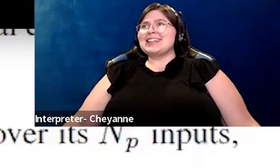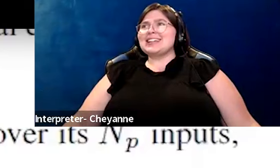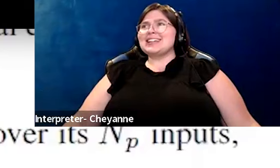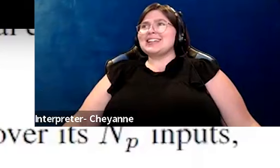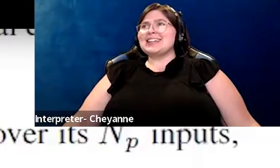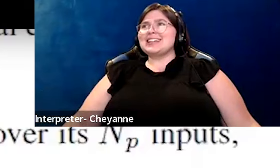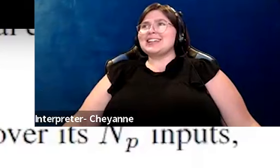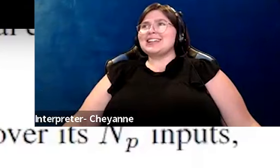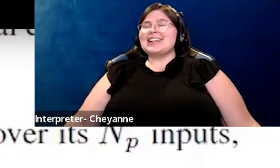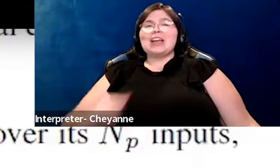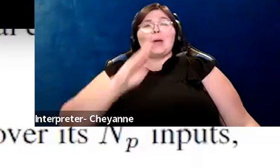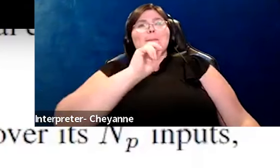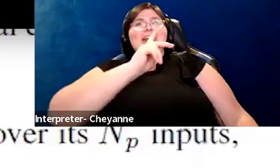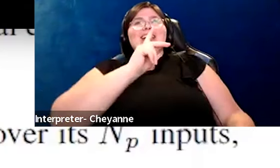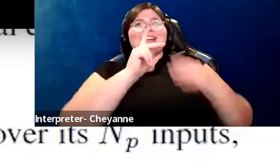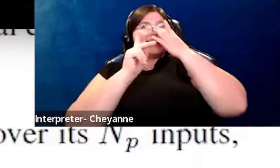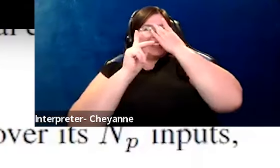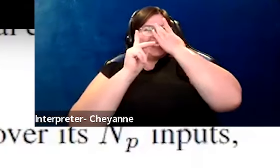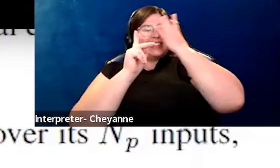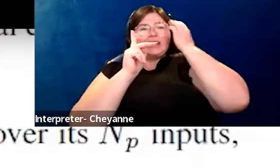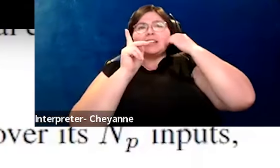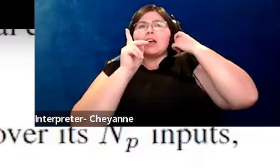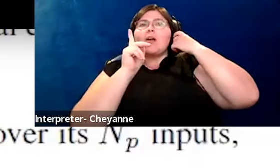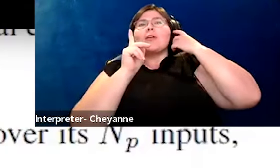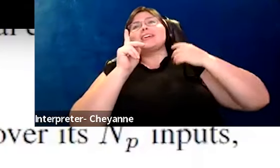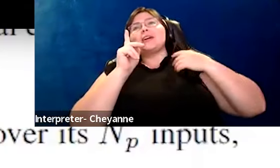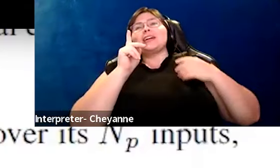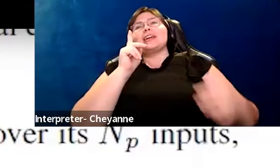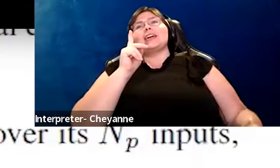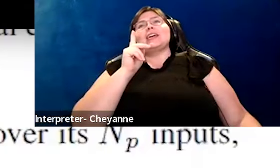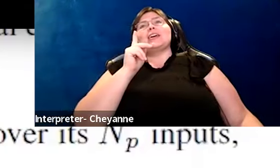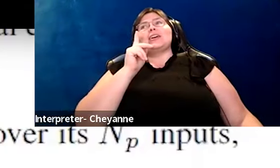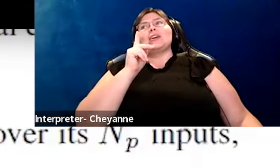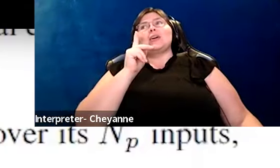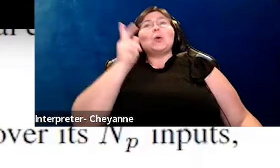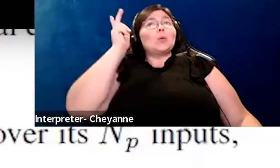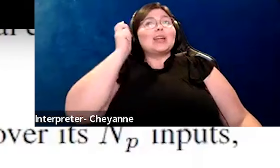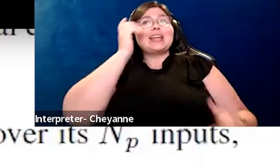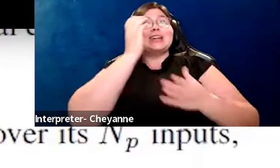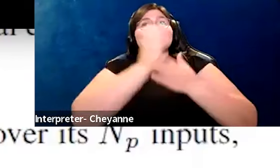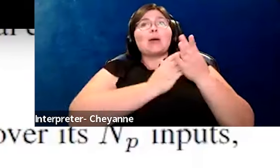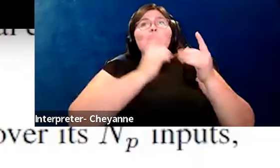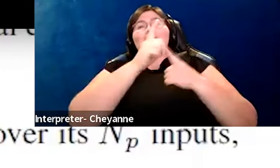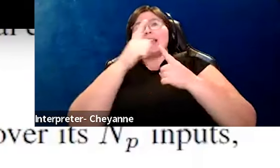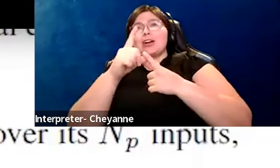Oh, I mean, it's as if it's able to just take-- we can see some of the-- we can hear some of the letters and some of the punctuation.